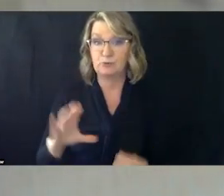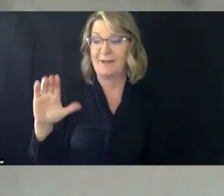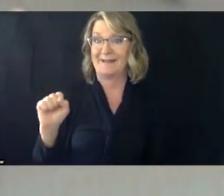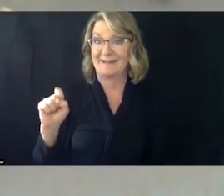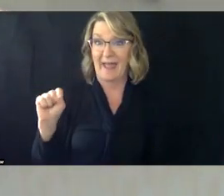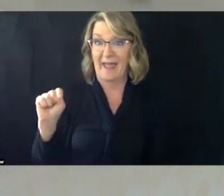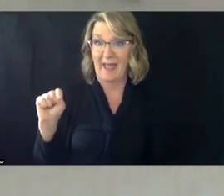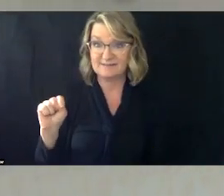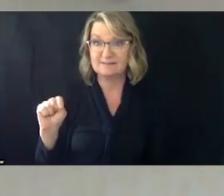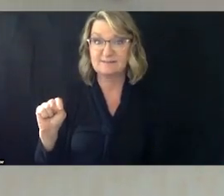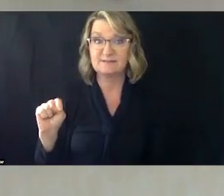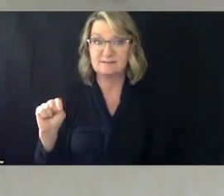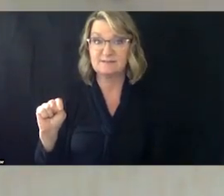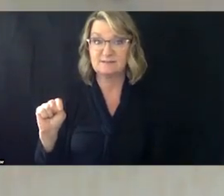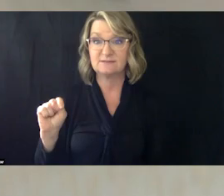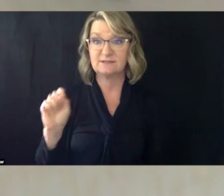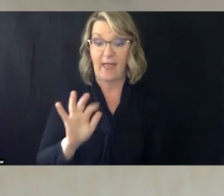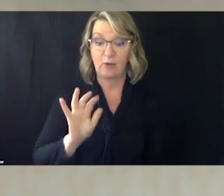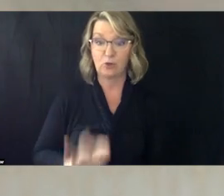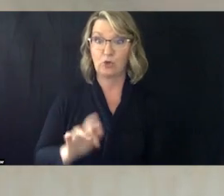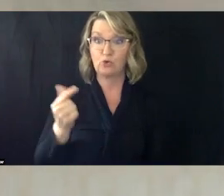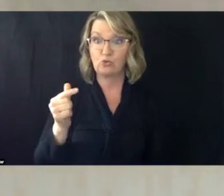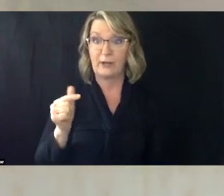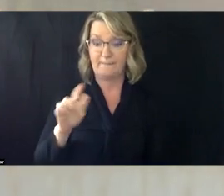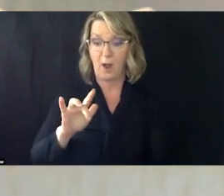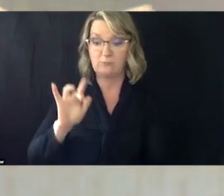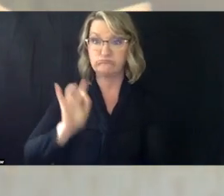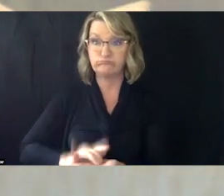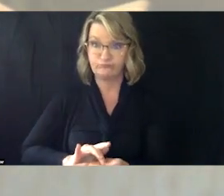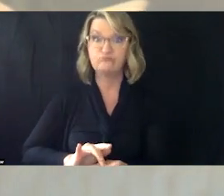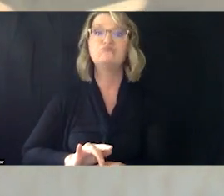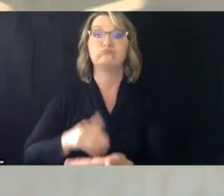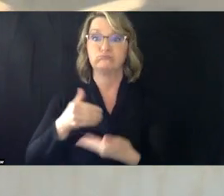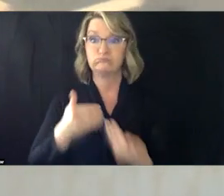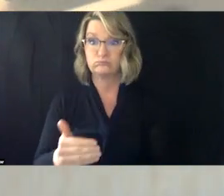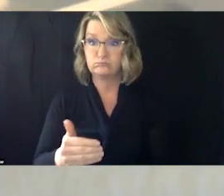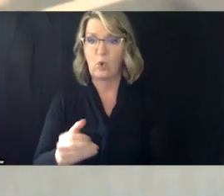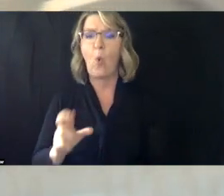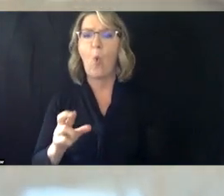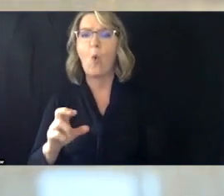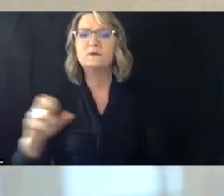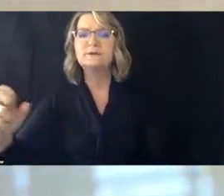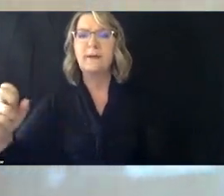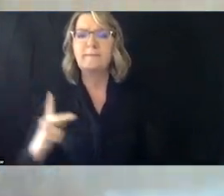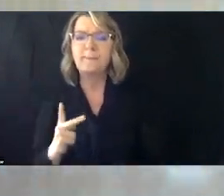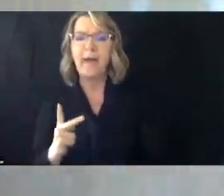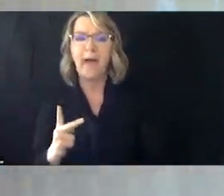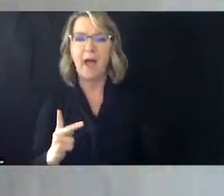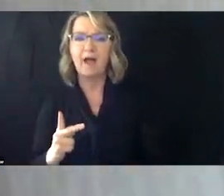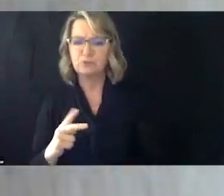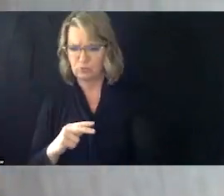to cast the ballot by hitting this or selecting that green button or return the ballot to look